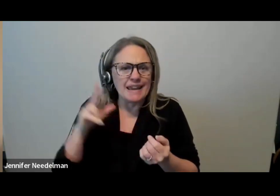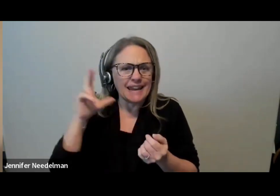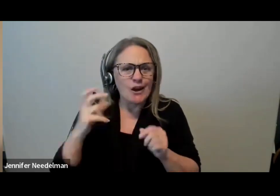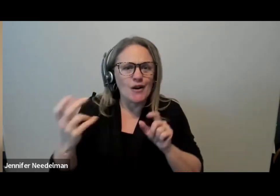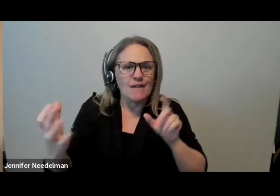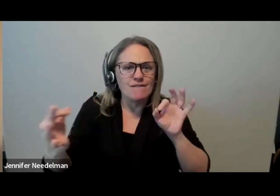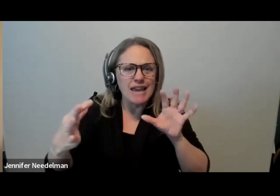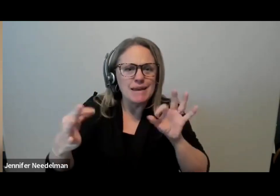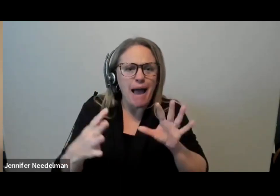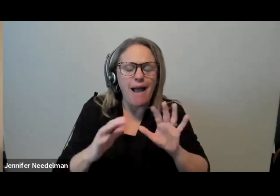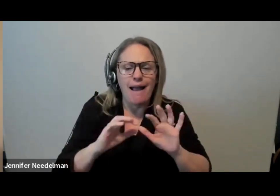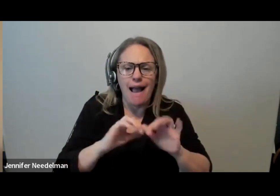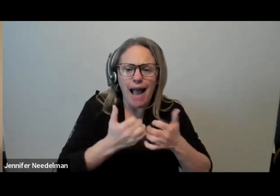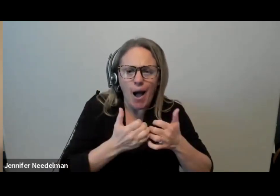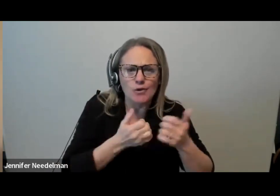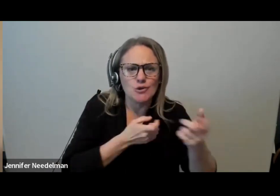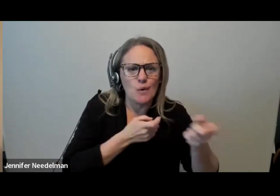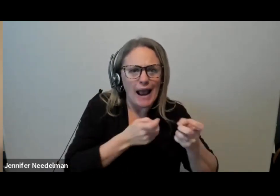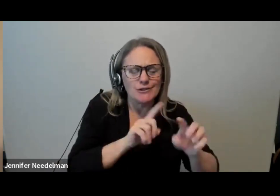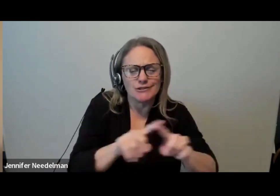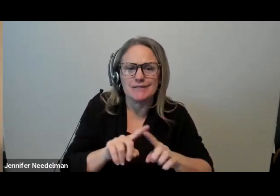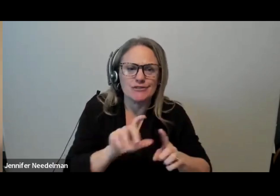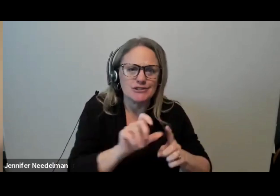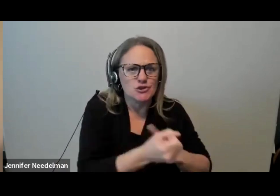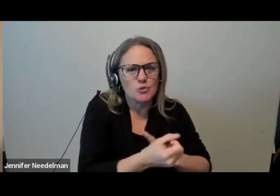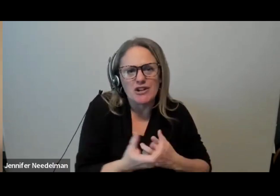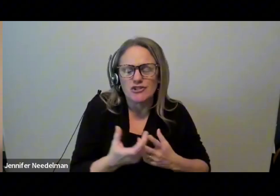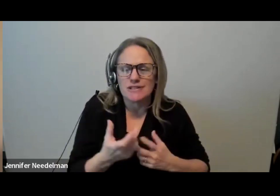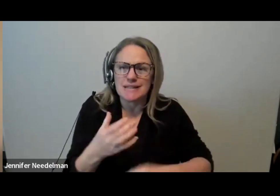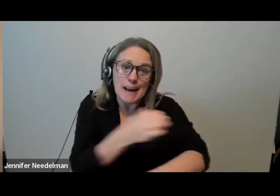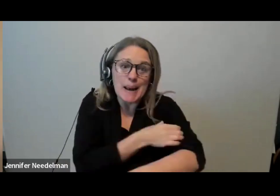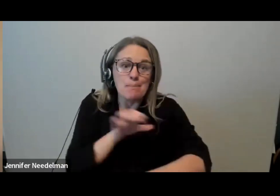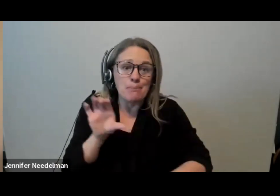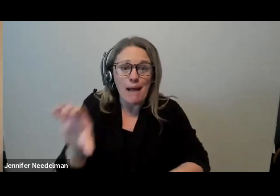and empowering them sort of at that scale has been just incredible for the team.